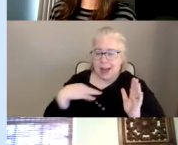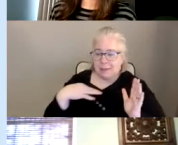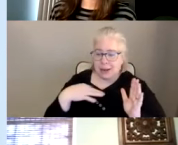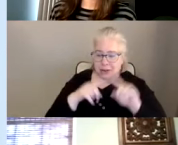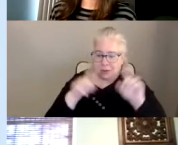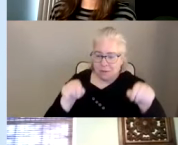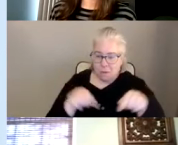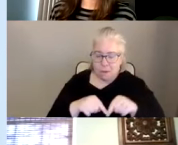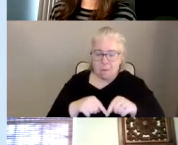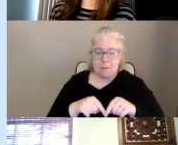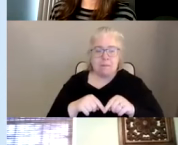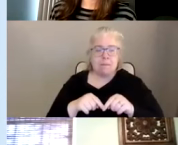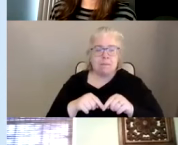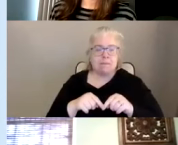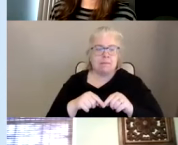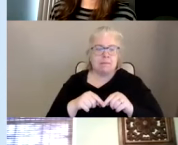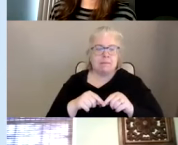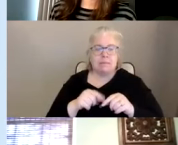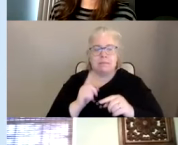And the average appointment time is one hour.